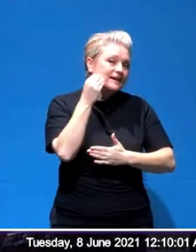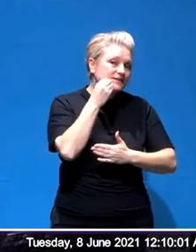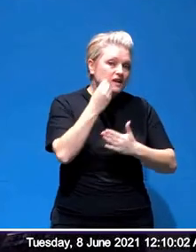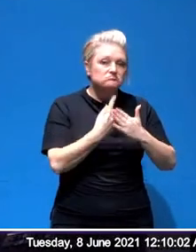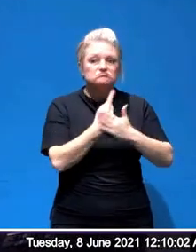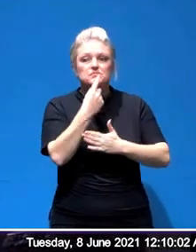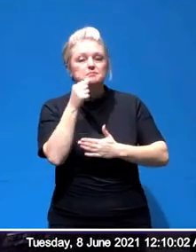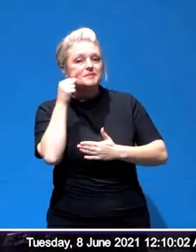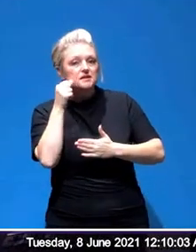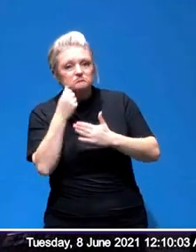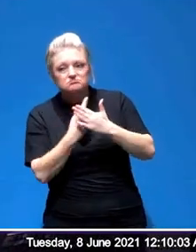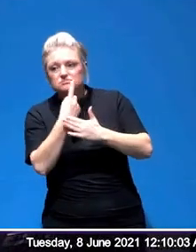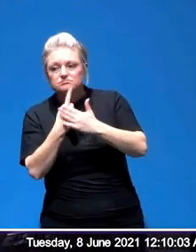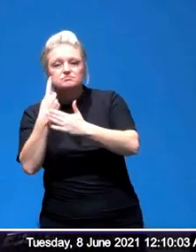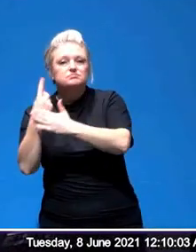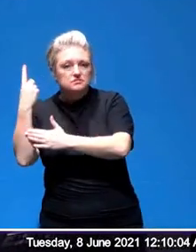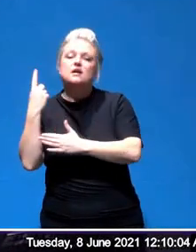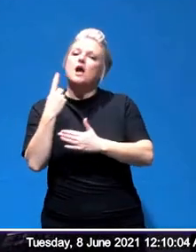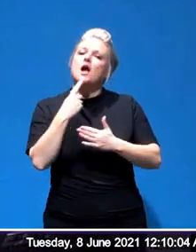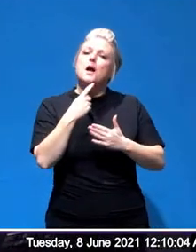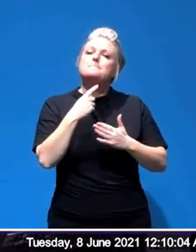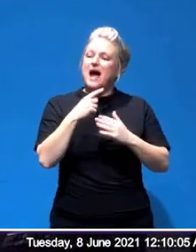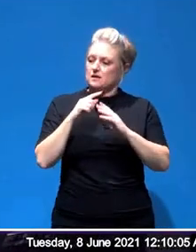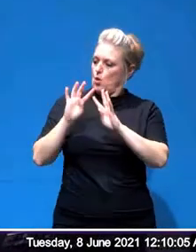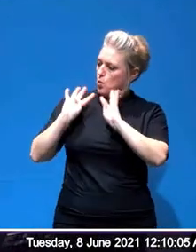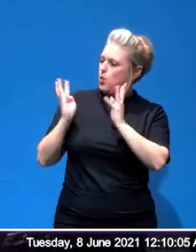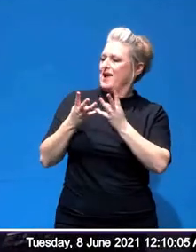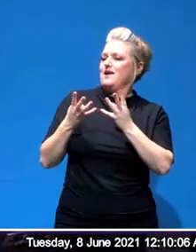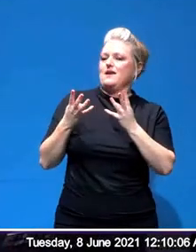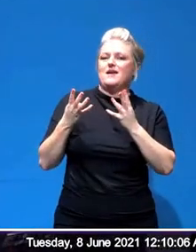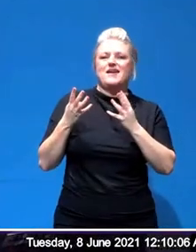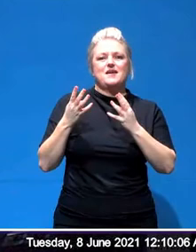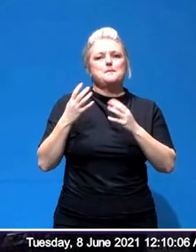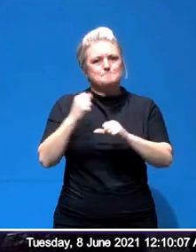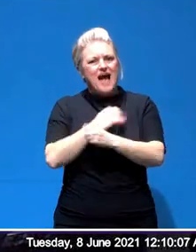though, where he is visible, where people see him on a daily basis.